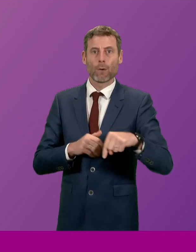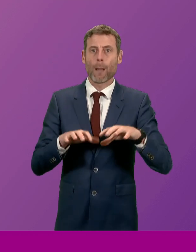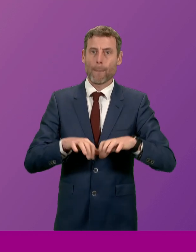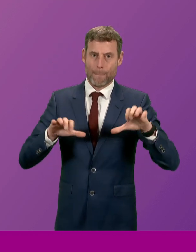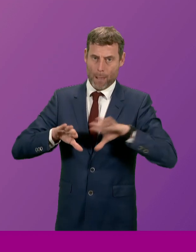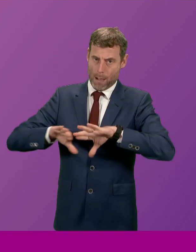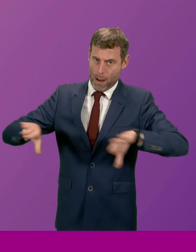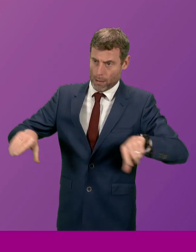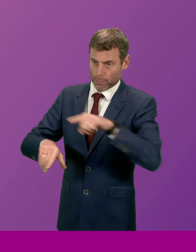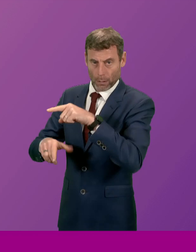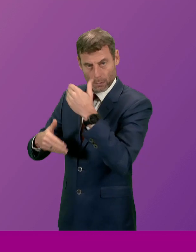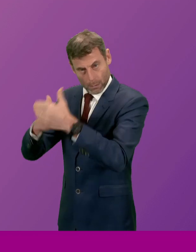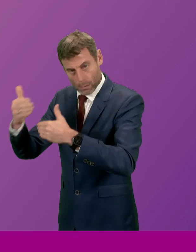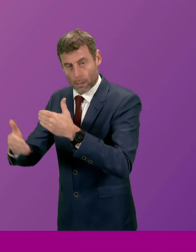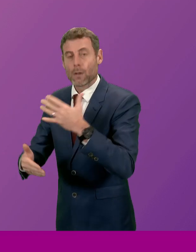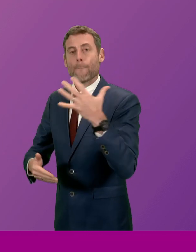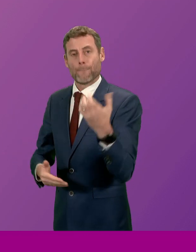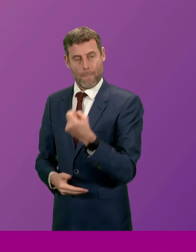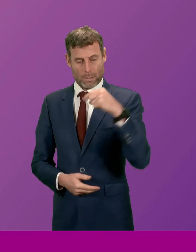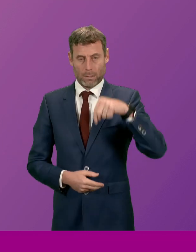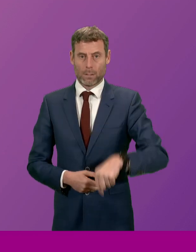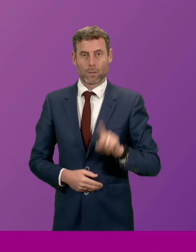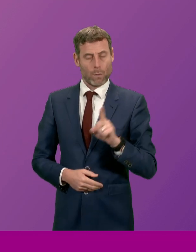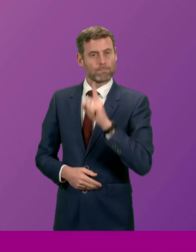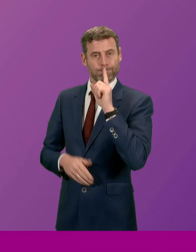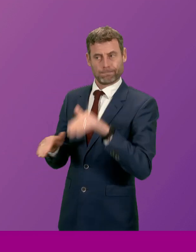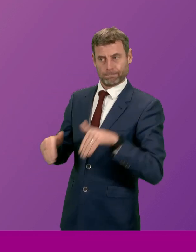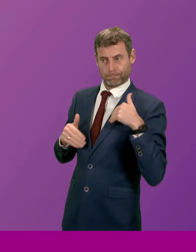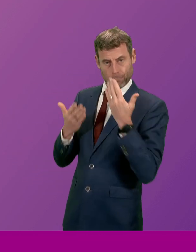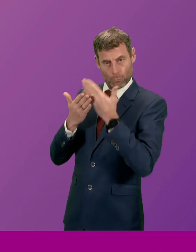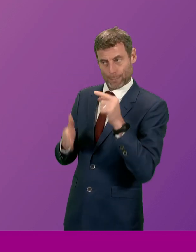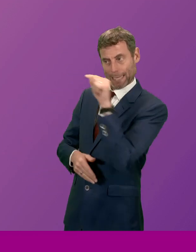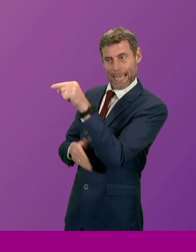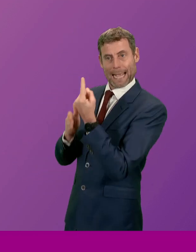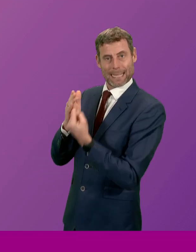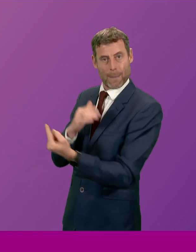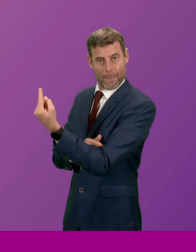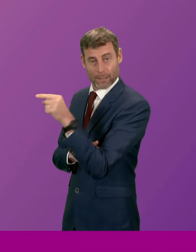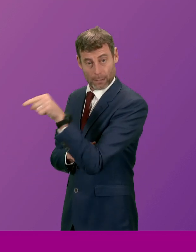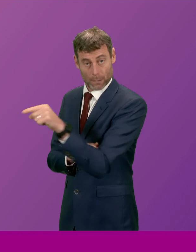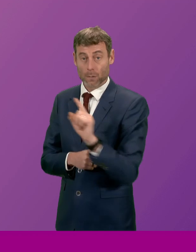“The following persons must uphold the continued independence of the judiciary— the First Minister,